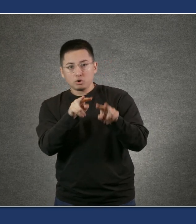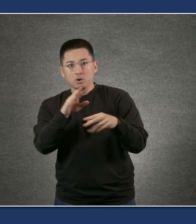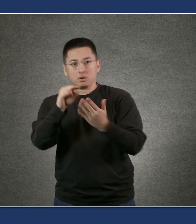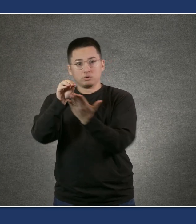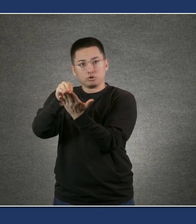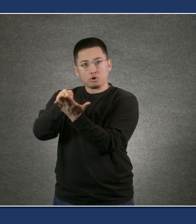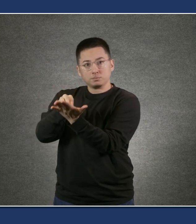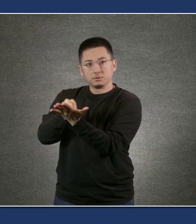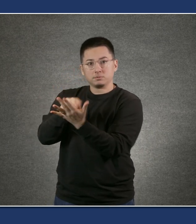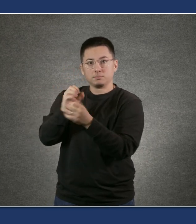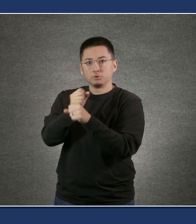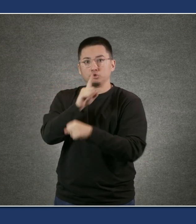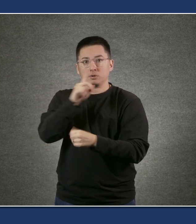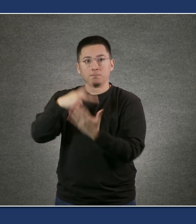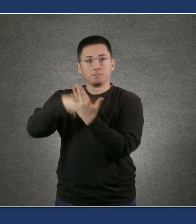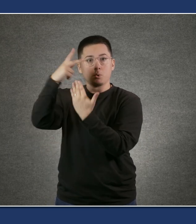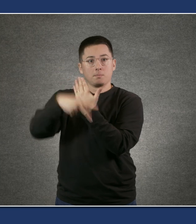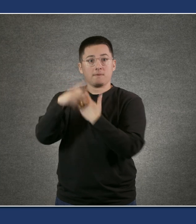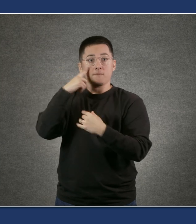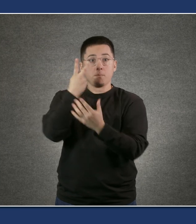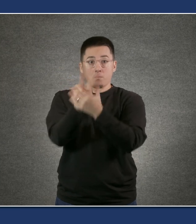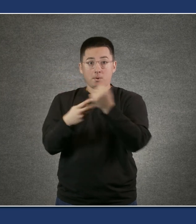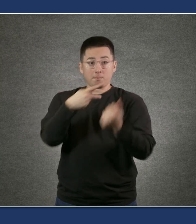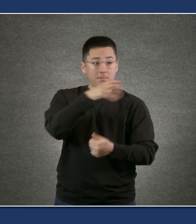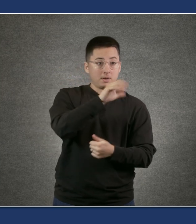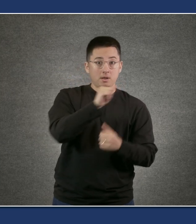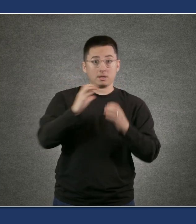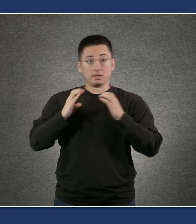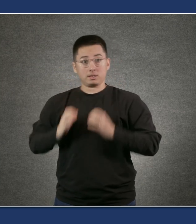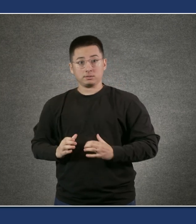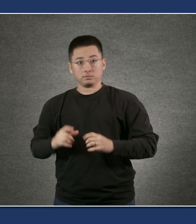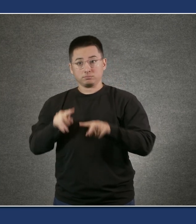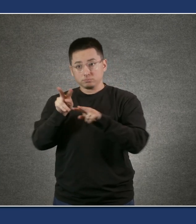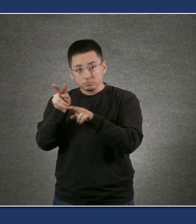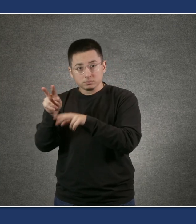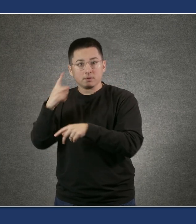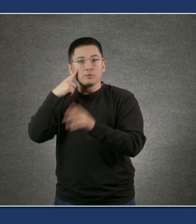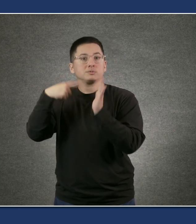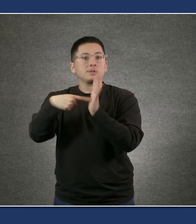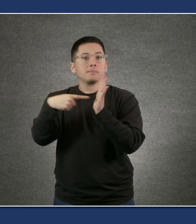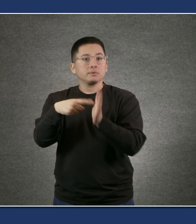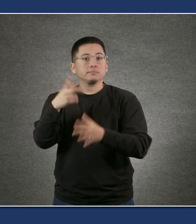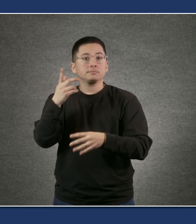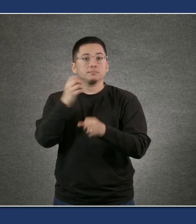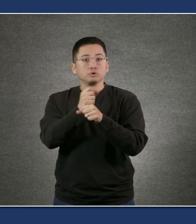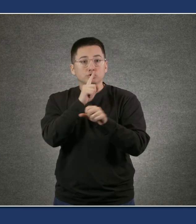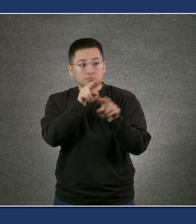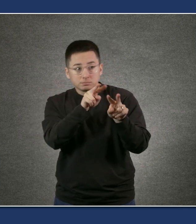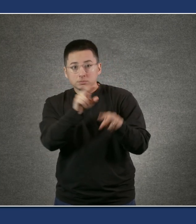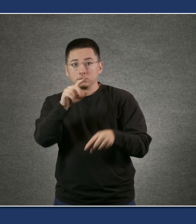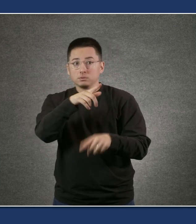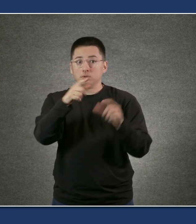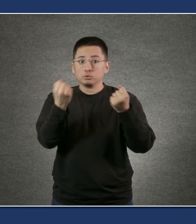for both PCAs and clients. For example, tracking the ongoing status of driver's licenses, driving records,